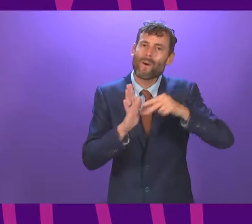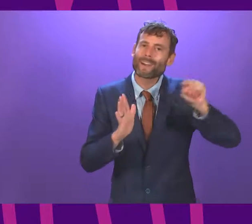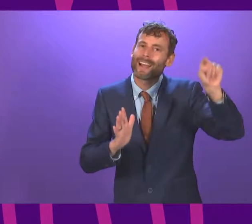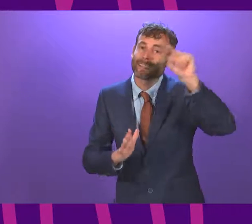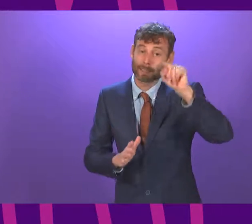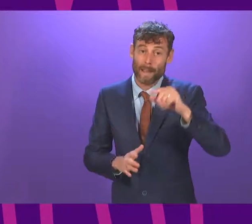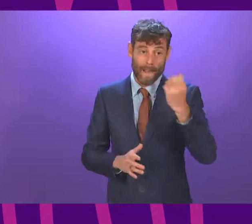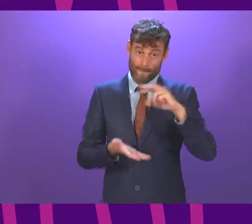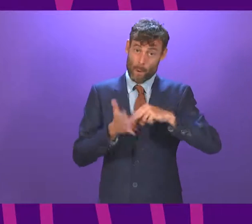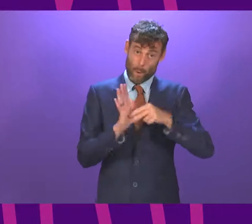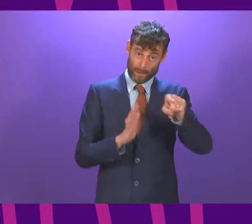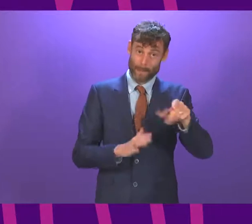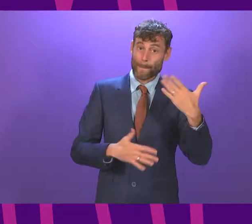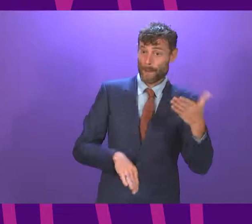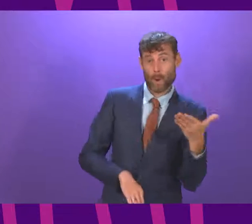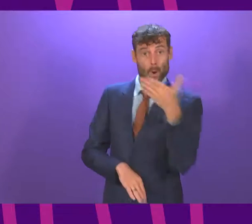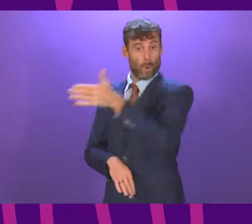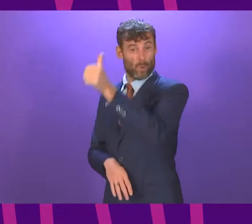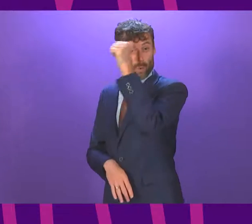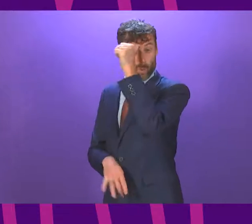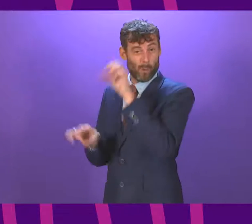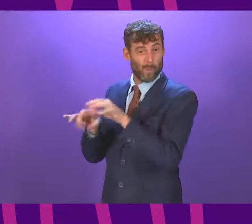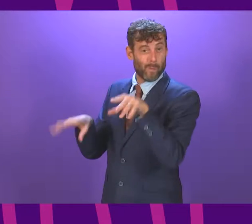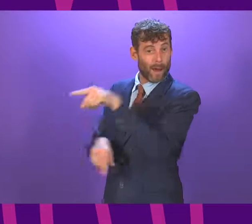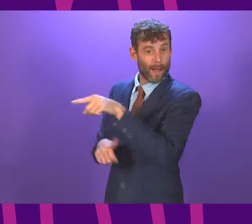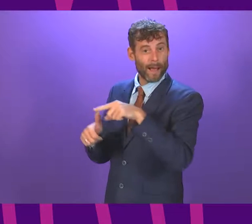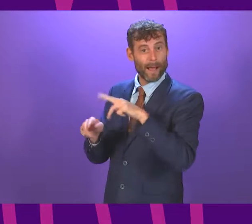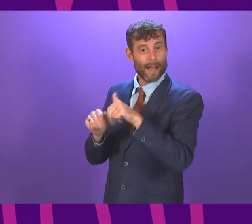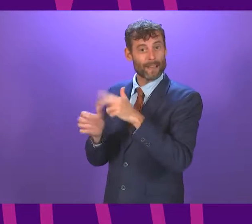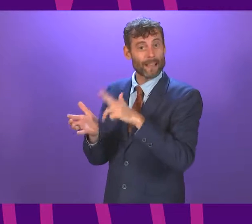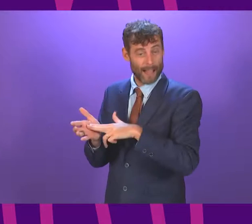in Afghanistan with the support and help of people who now seek refuge in our country.